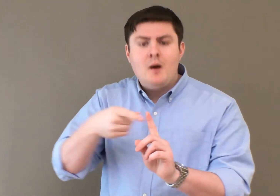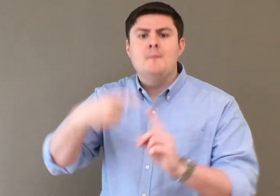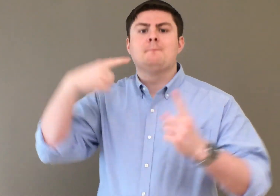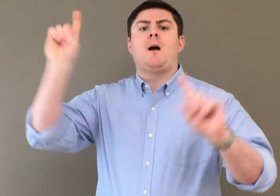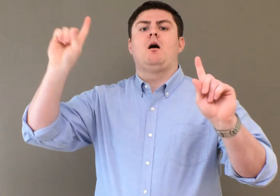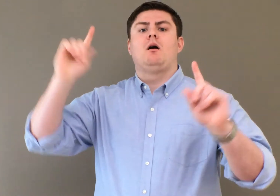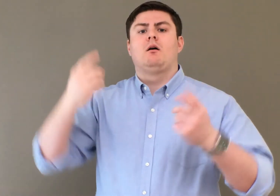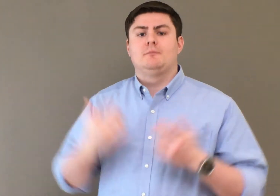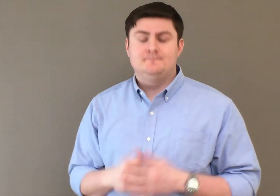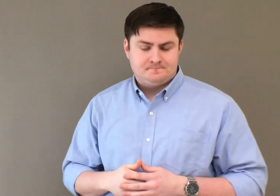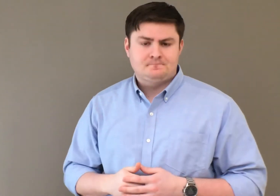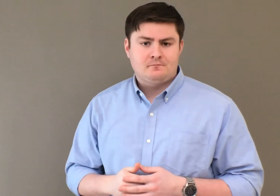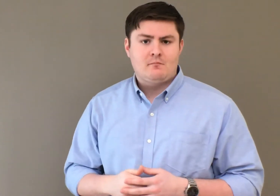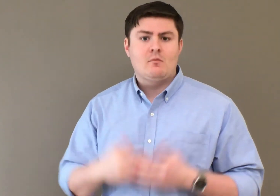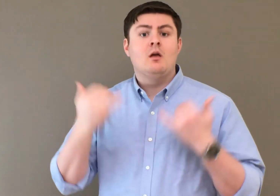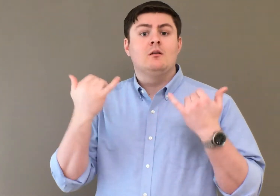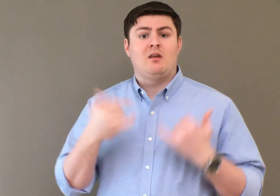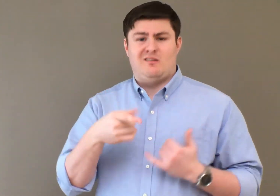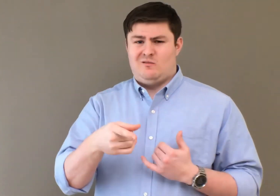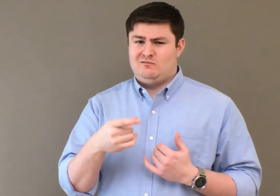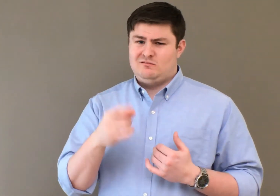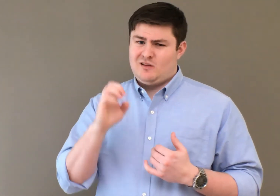been a long, long time coming.